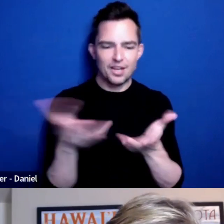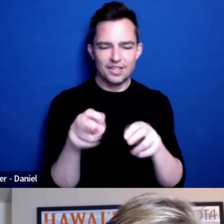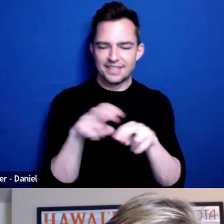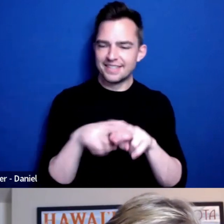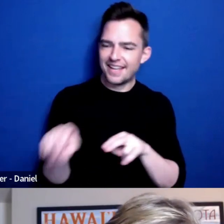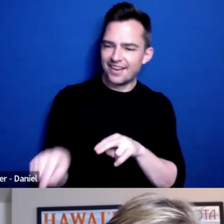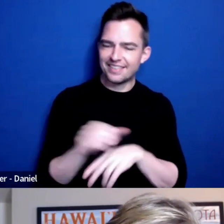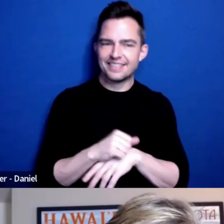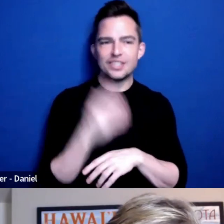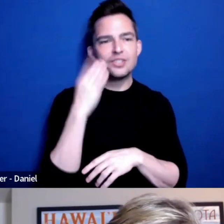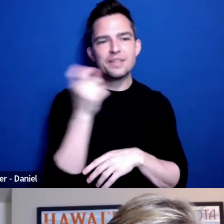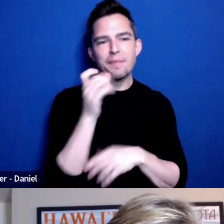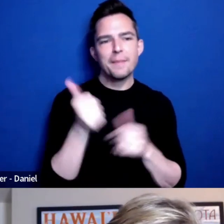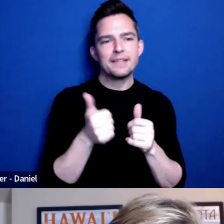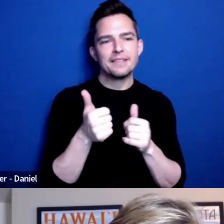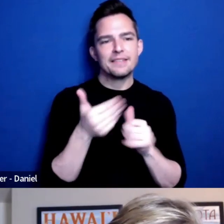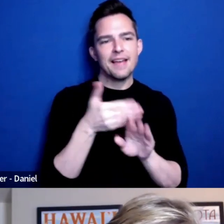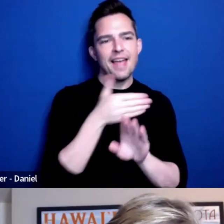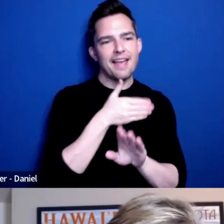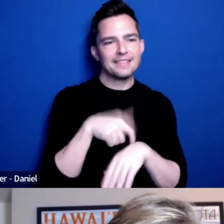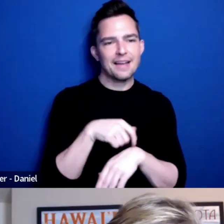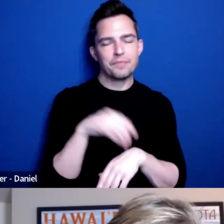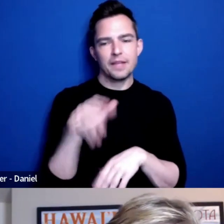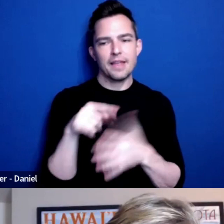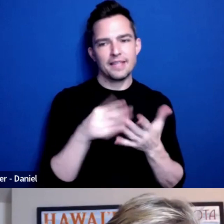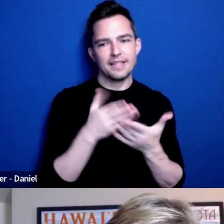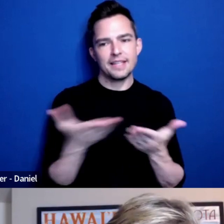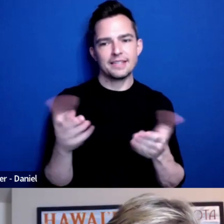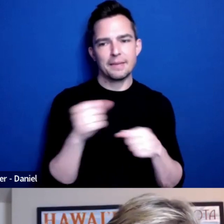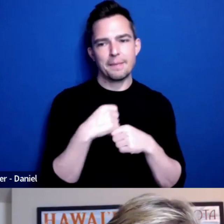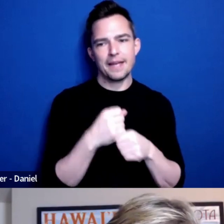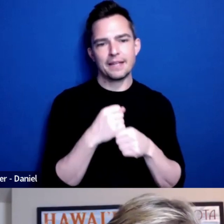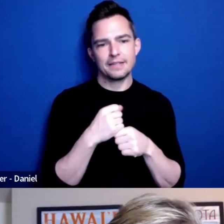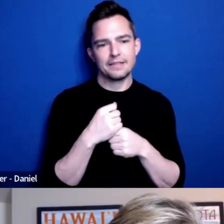when you know, somebody at levy ahead of time, those things can make that that easier, that kind